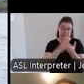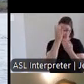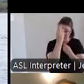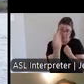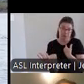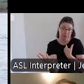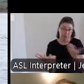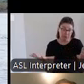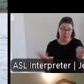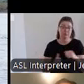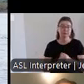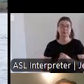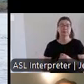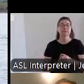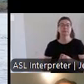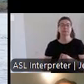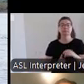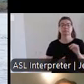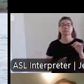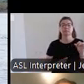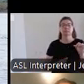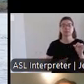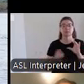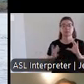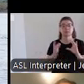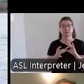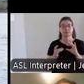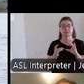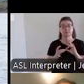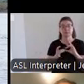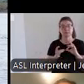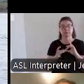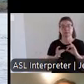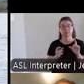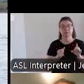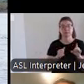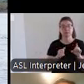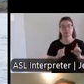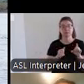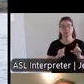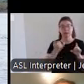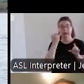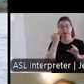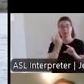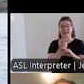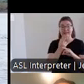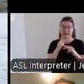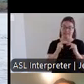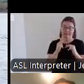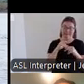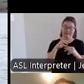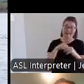Um, and they also do mention here, that, um, if you're using the built-in media player in Manifold,